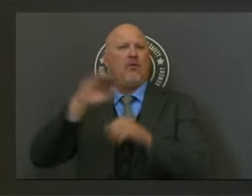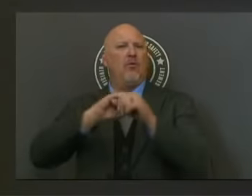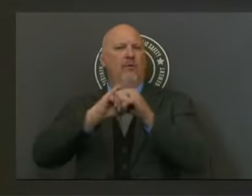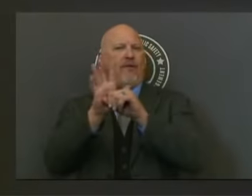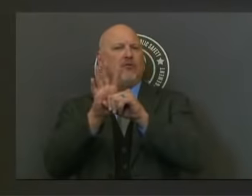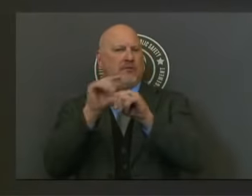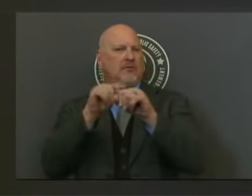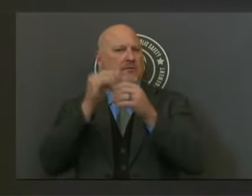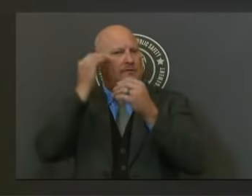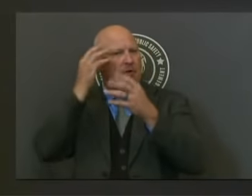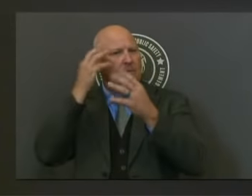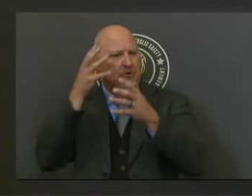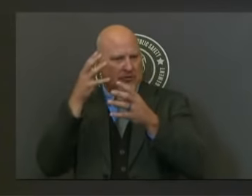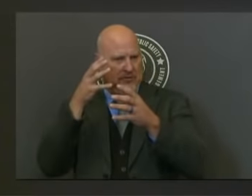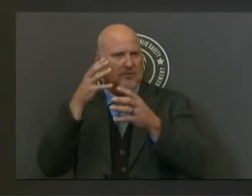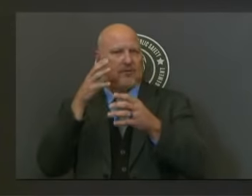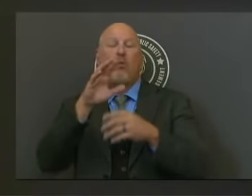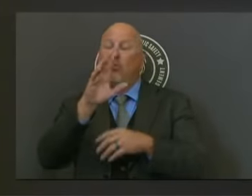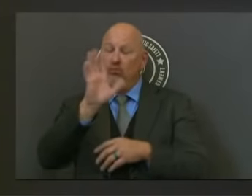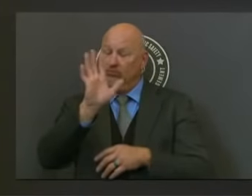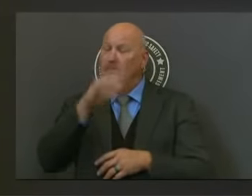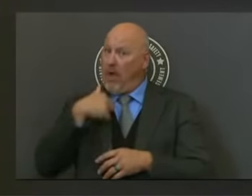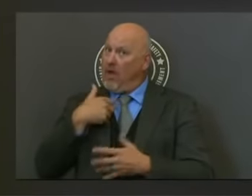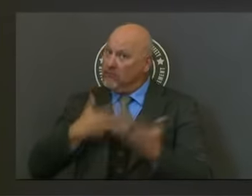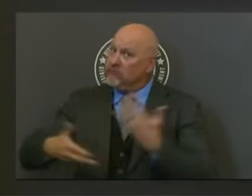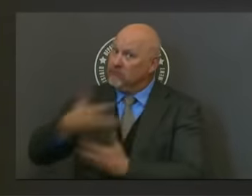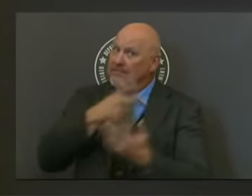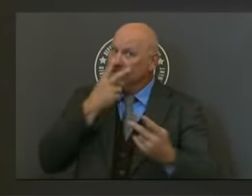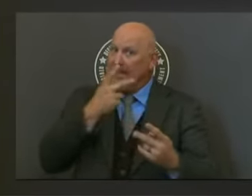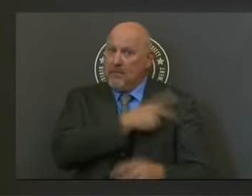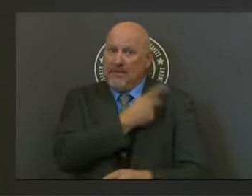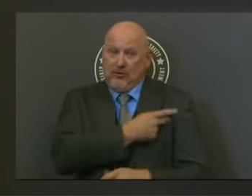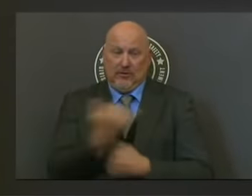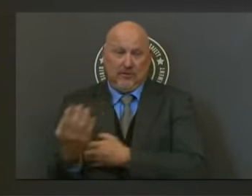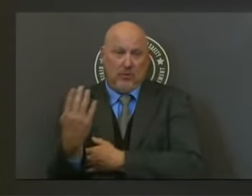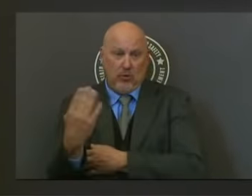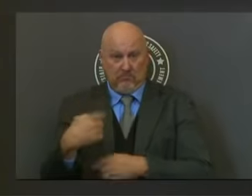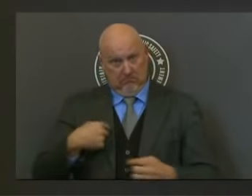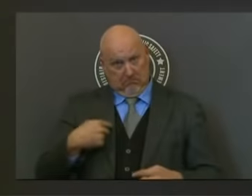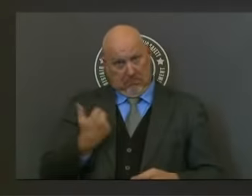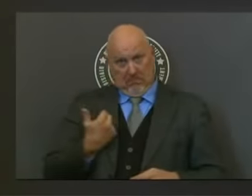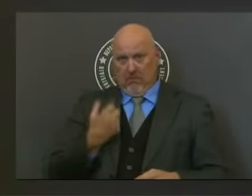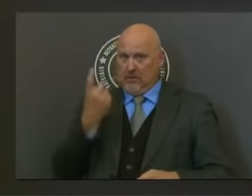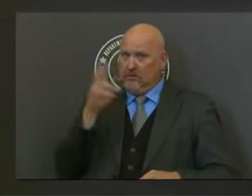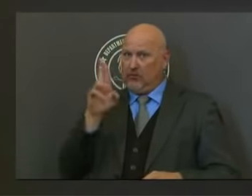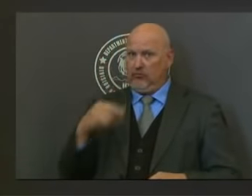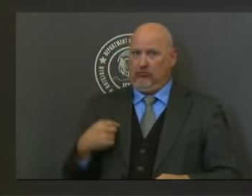patients had an Medical Center this happens in all of our